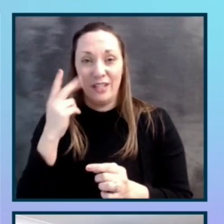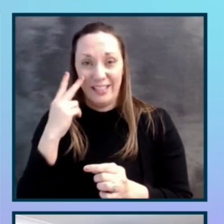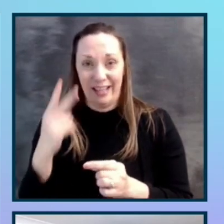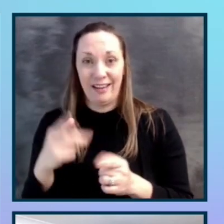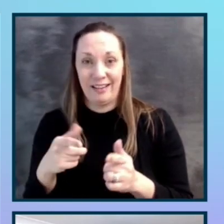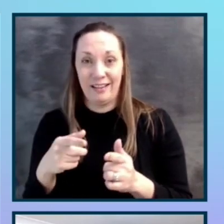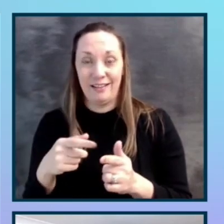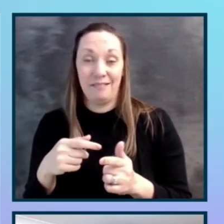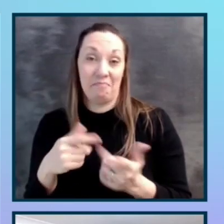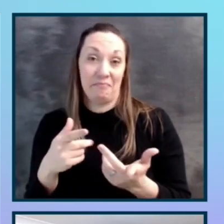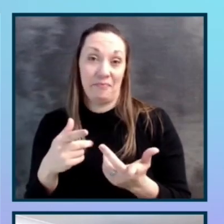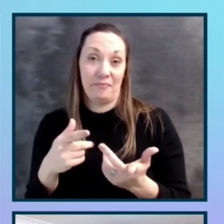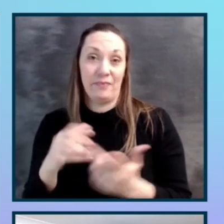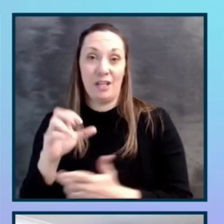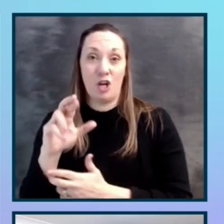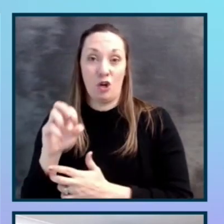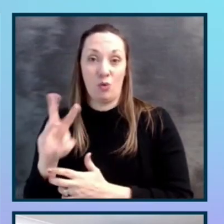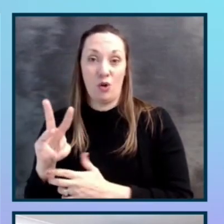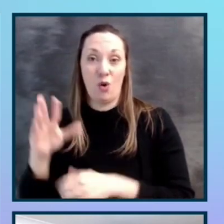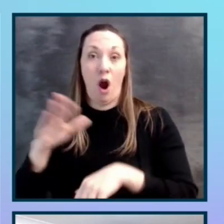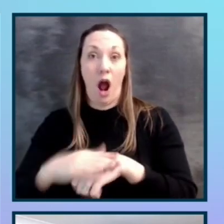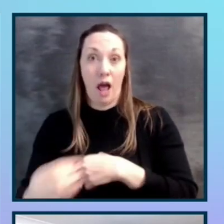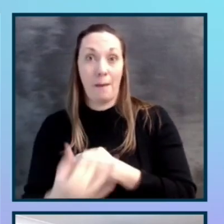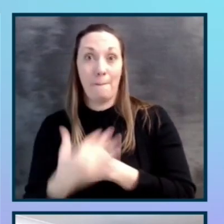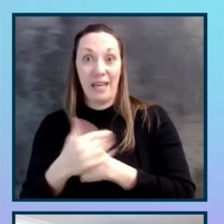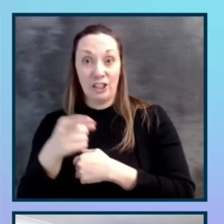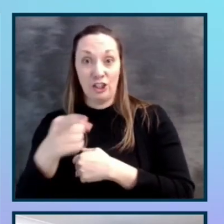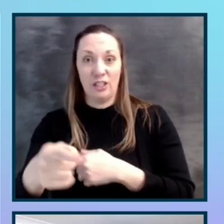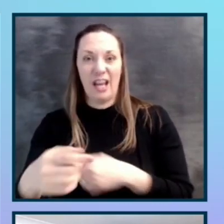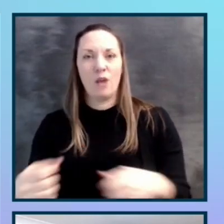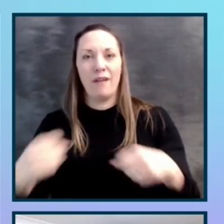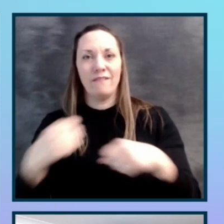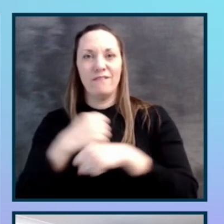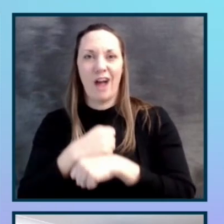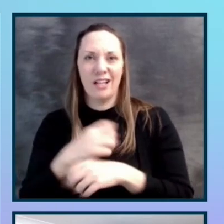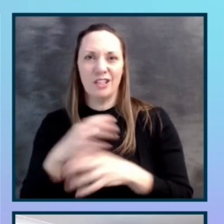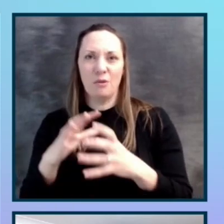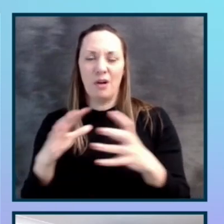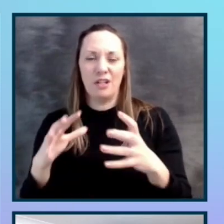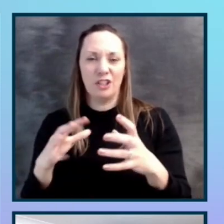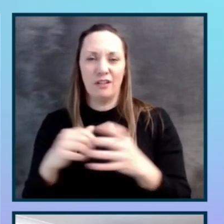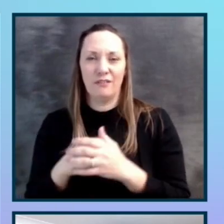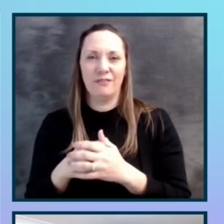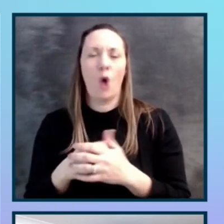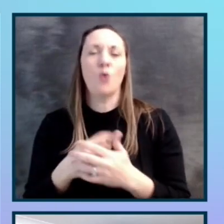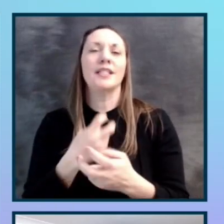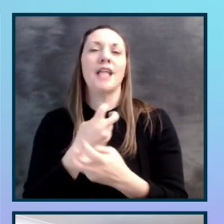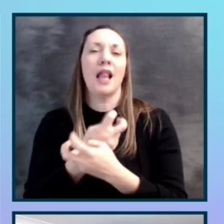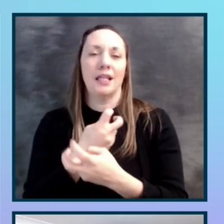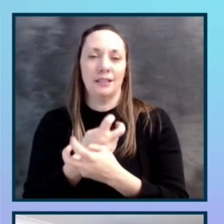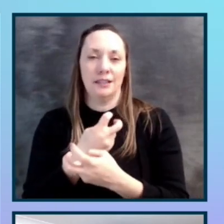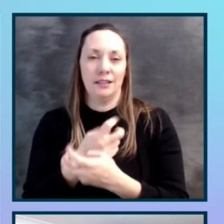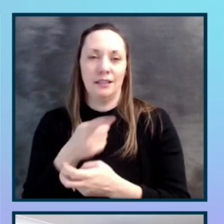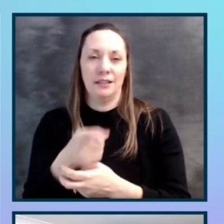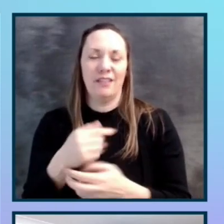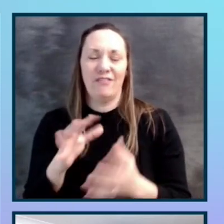you know, crew are on the beach and we fired into the middle of a bunch of skellies who are now very much exploding